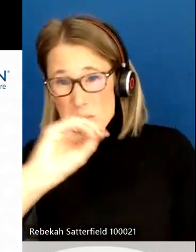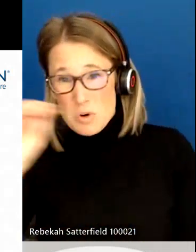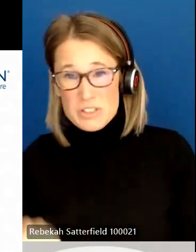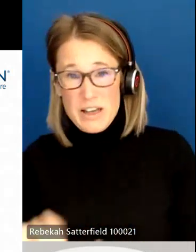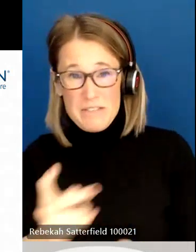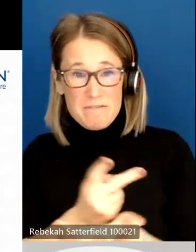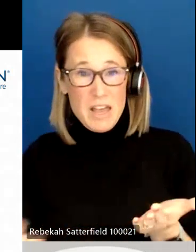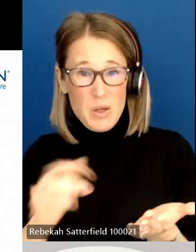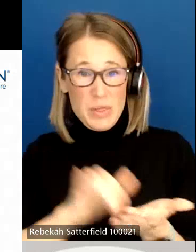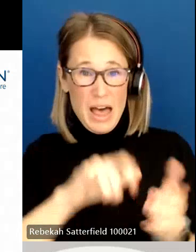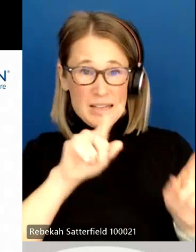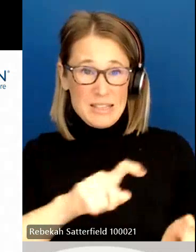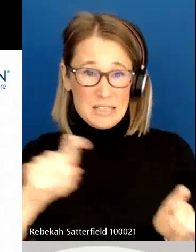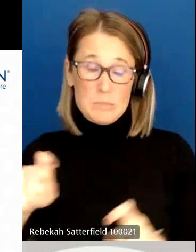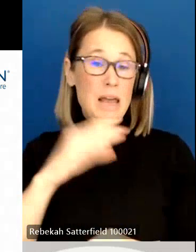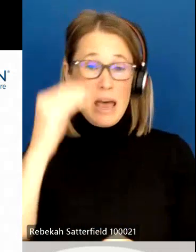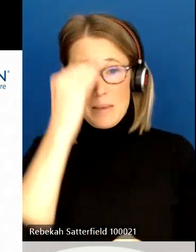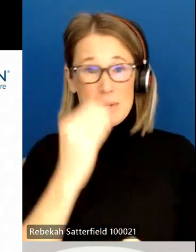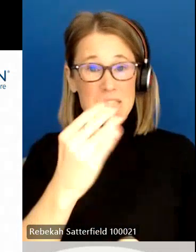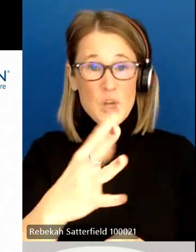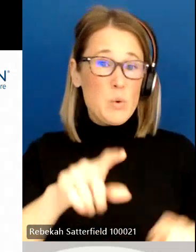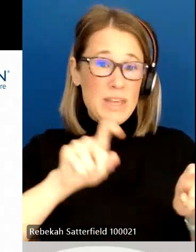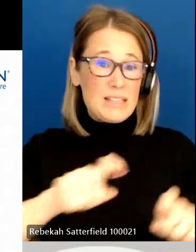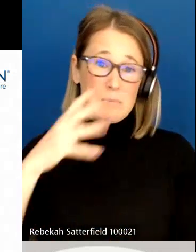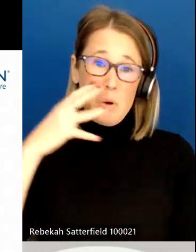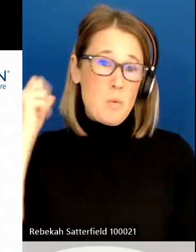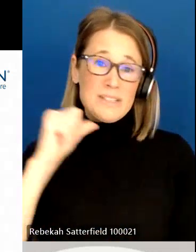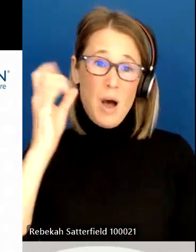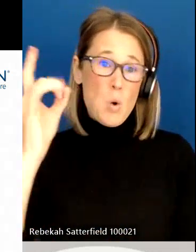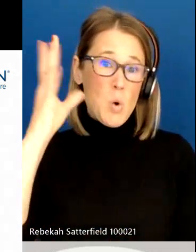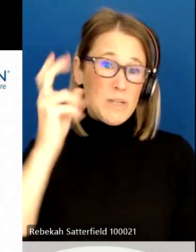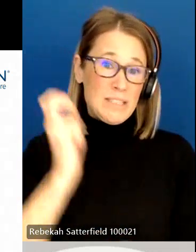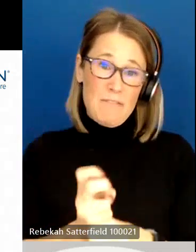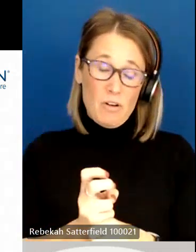to tell you the assessment was not difficult so the vendor that I worked with actually happened